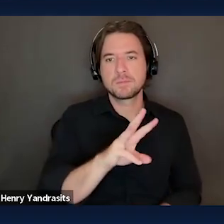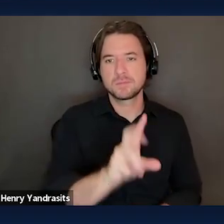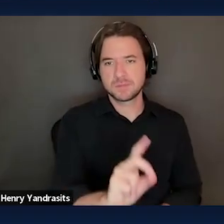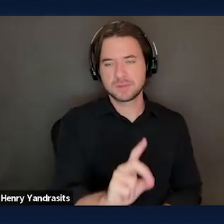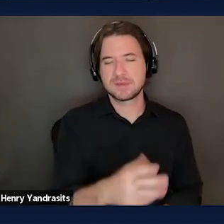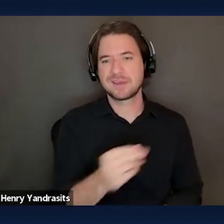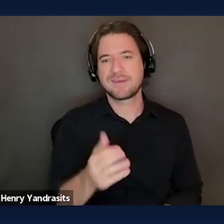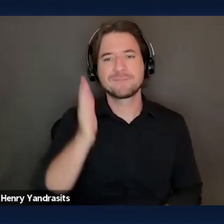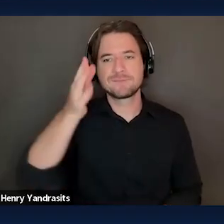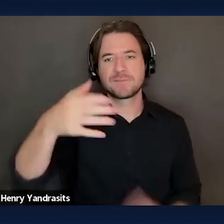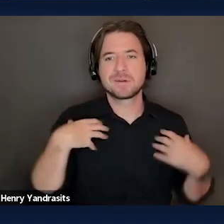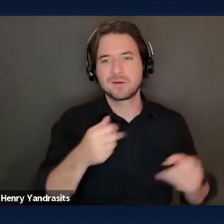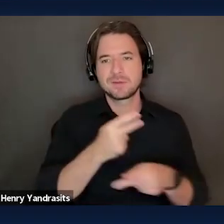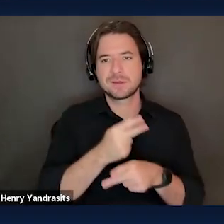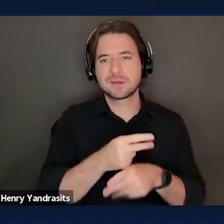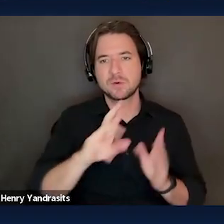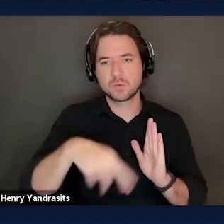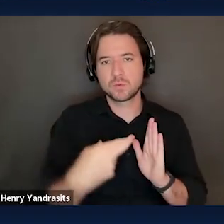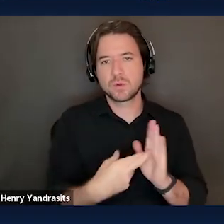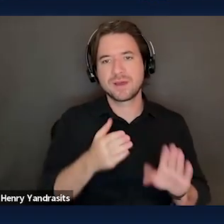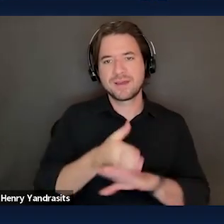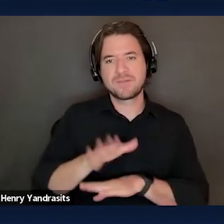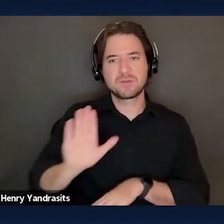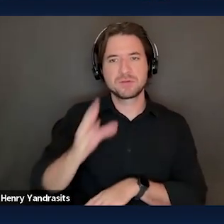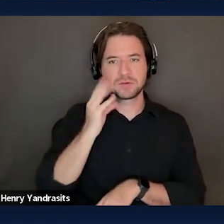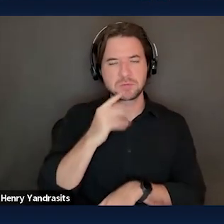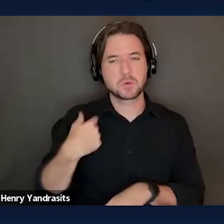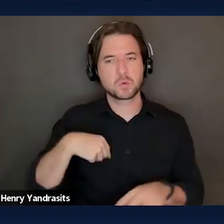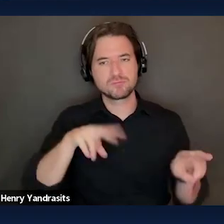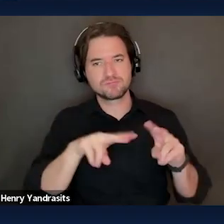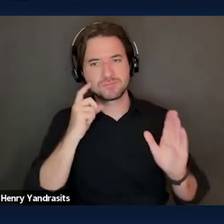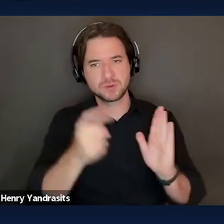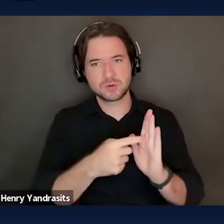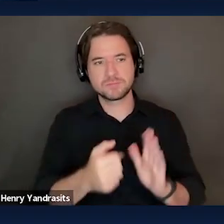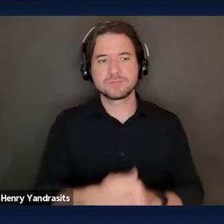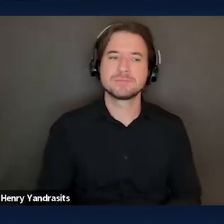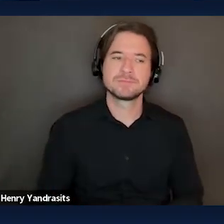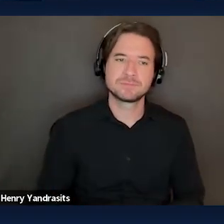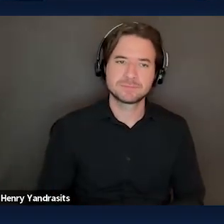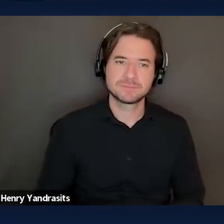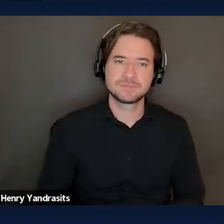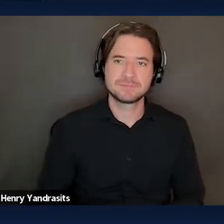healthcare capacities after the interprofessional team experiences were observed.